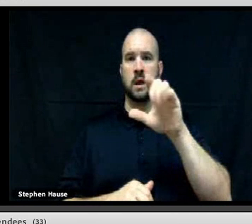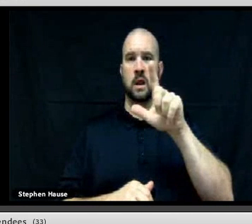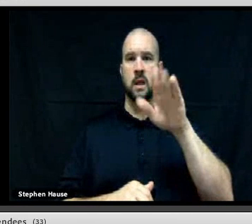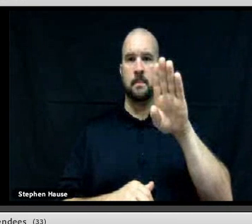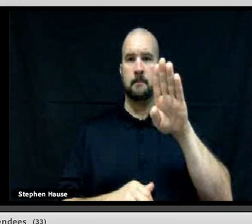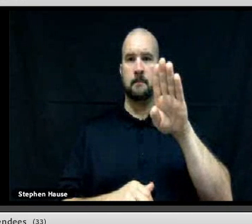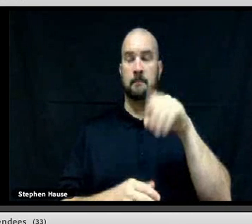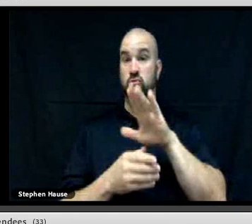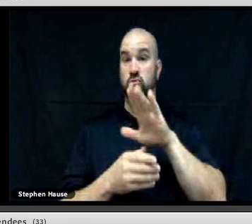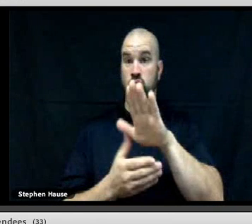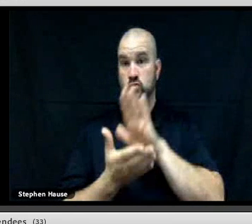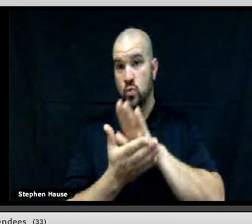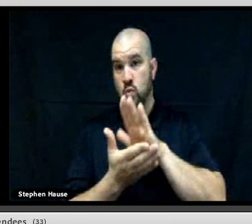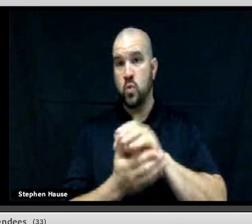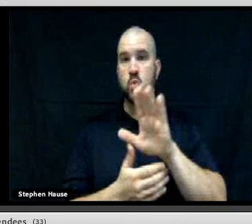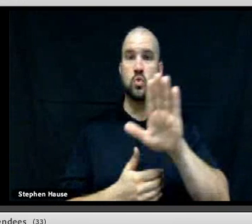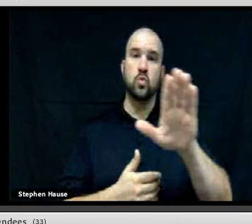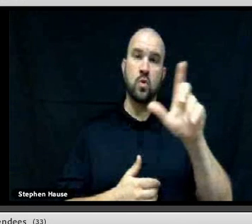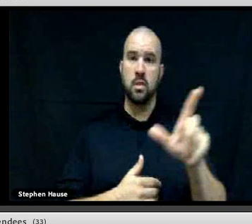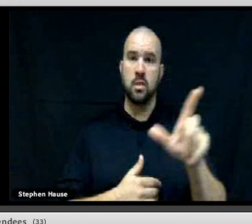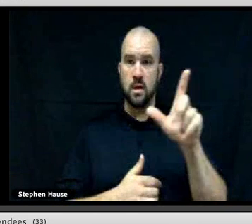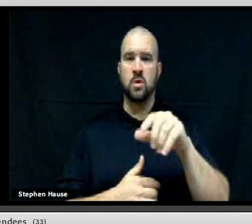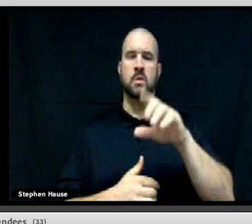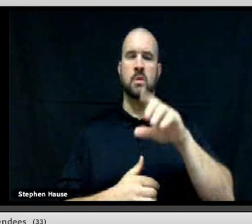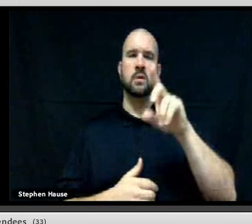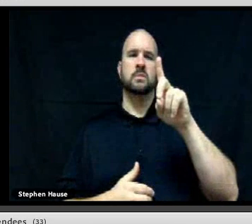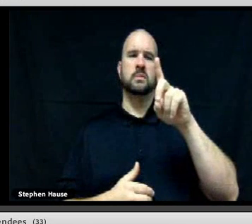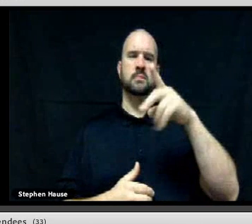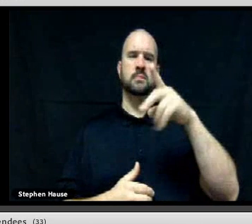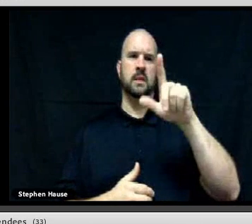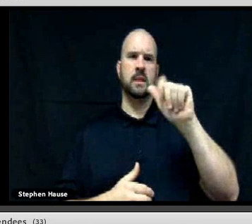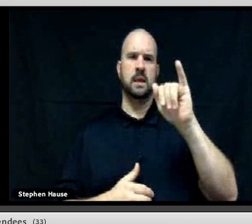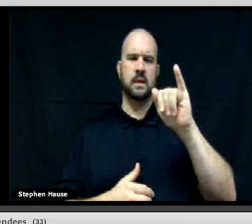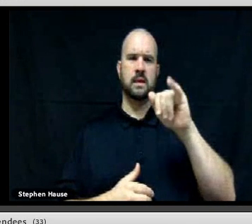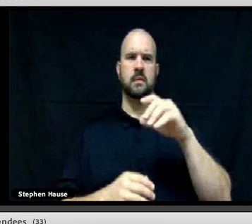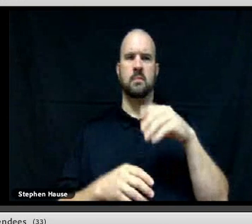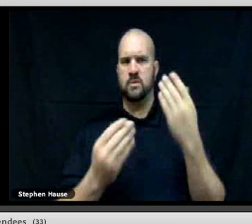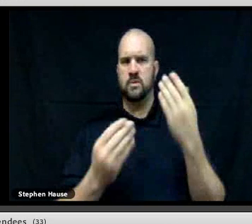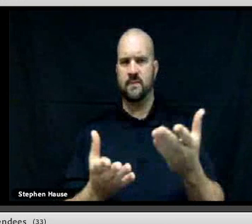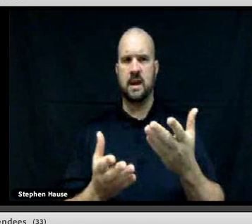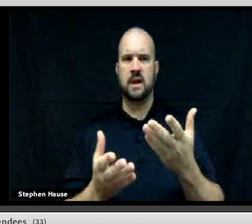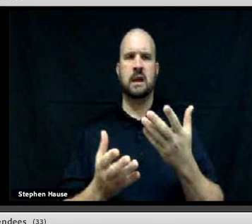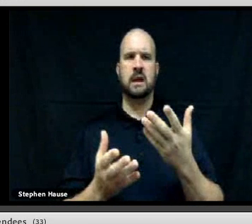API provides a base of content that a student can build an app around,